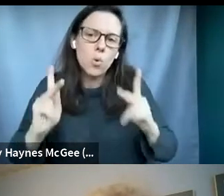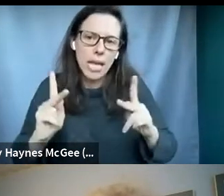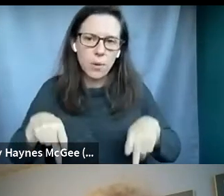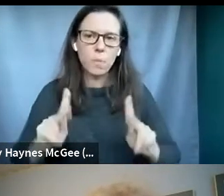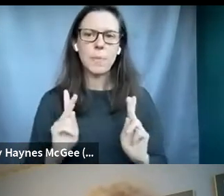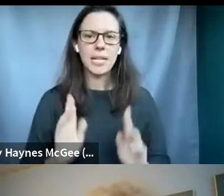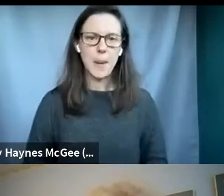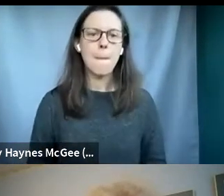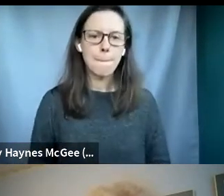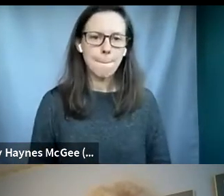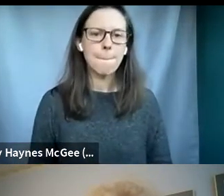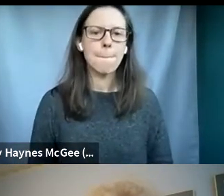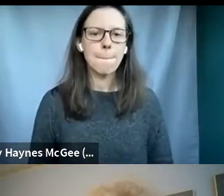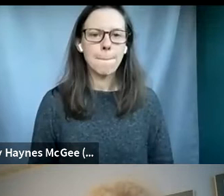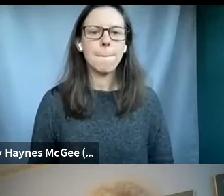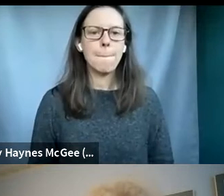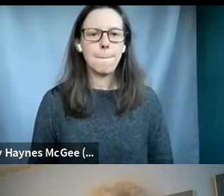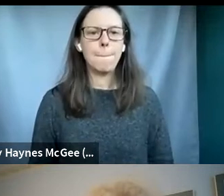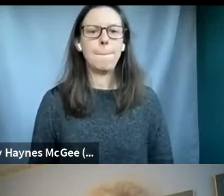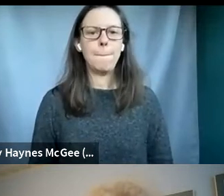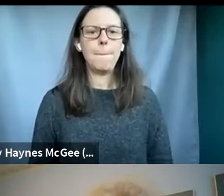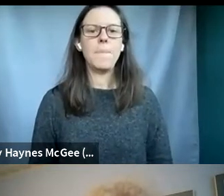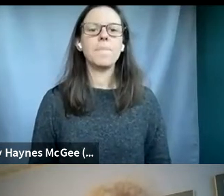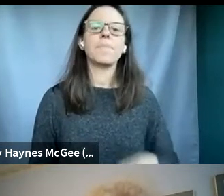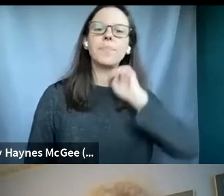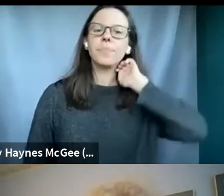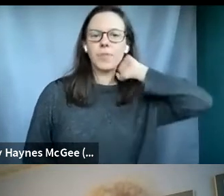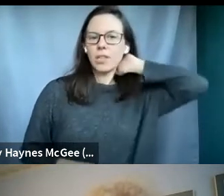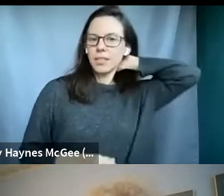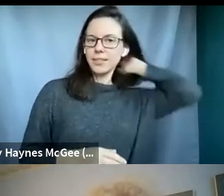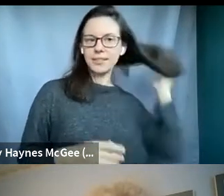So of course this is what took place in the conference virtually.